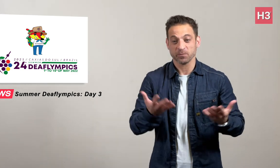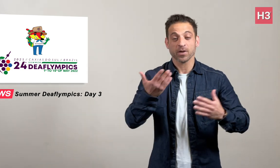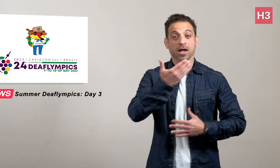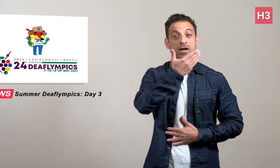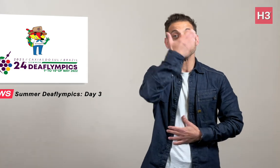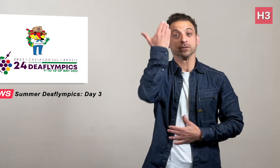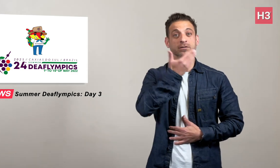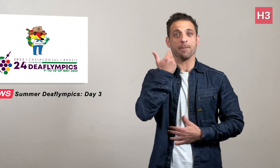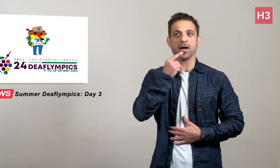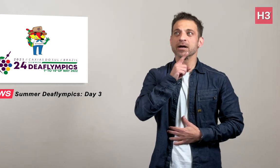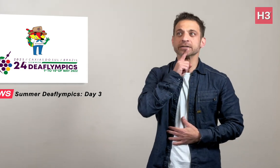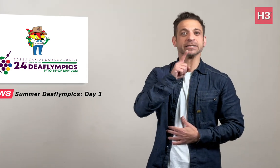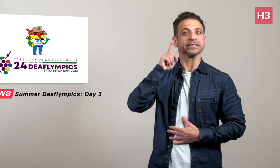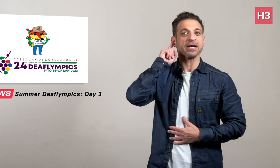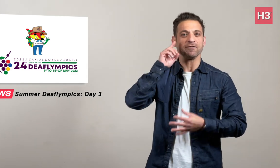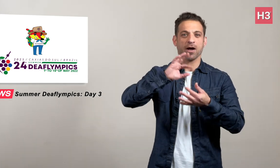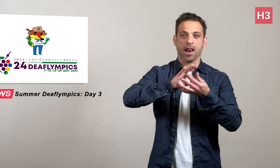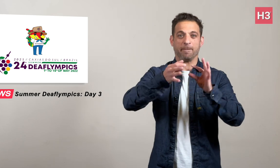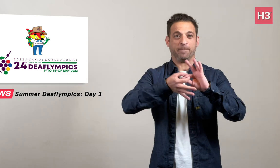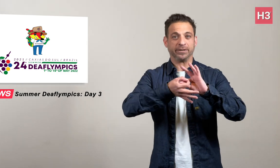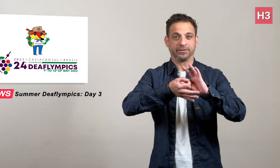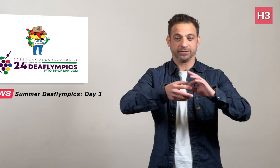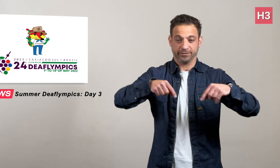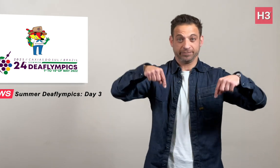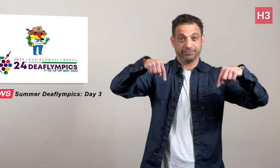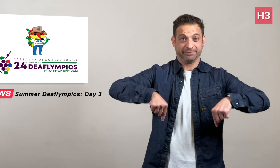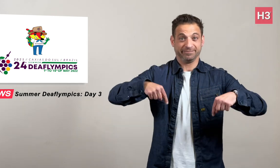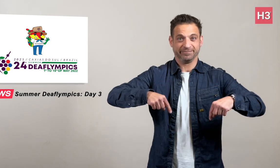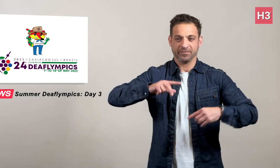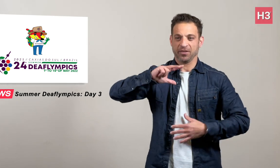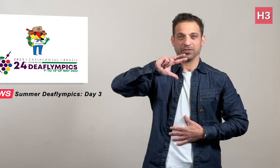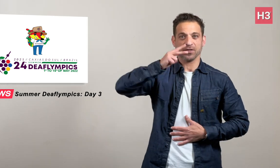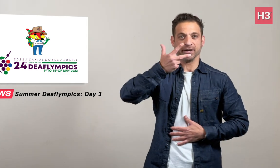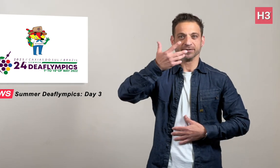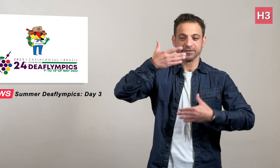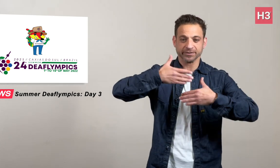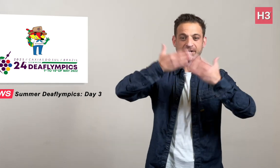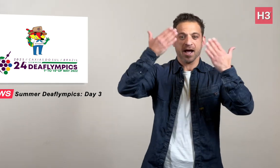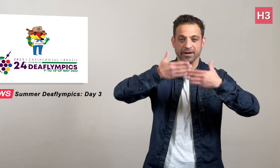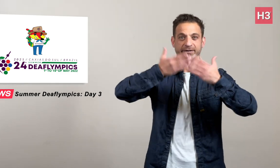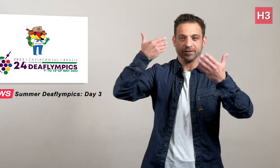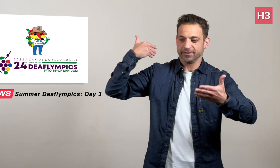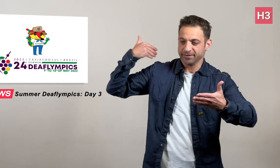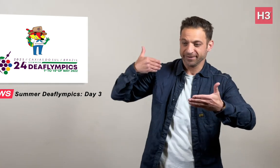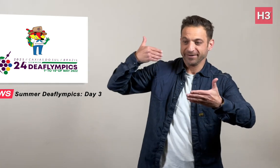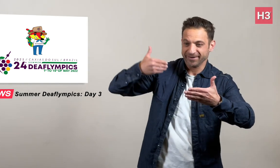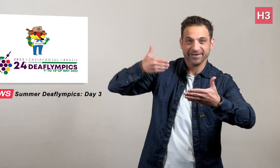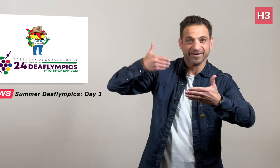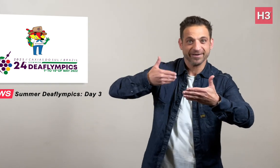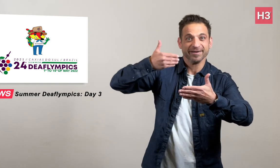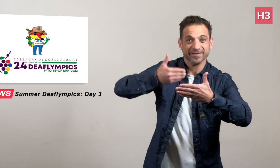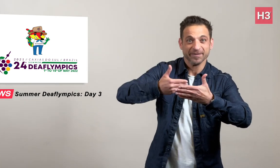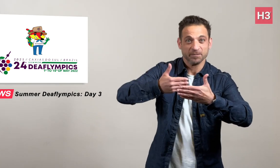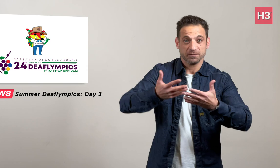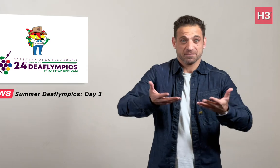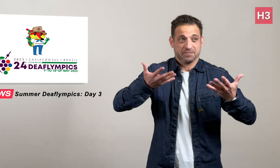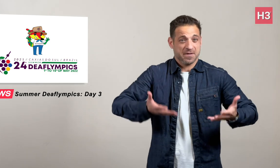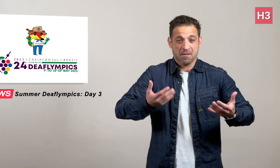The Summer Deaflympics in Brazil is now in its third day and